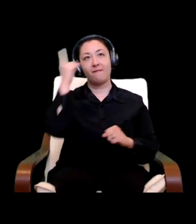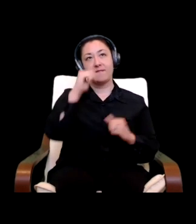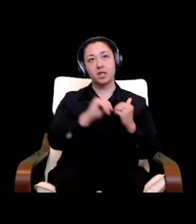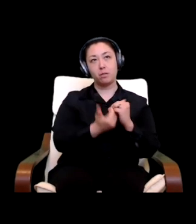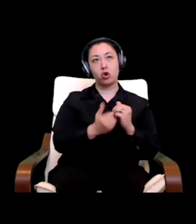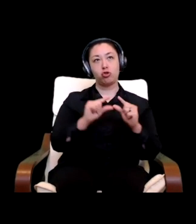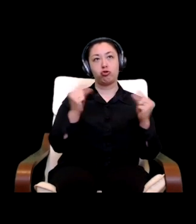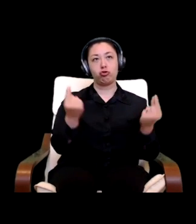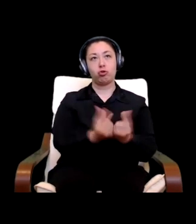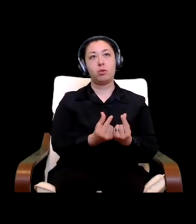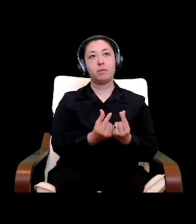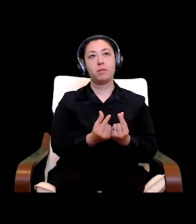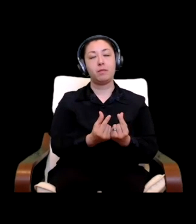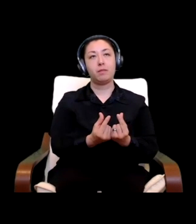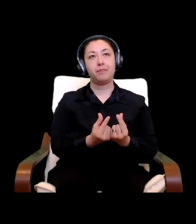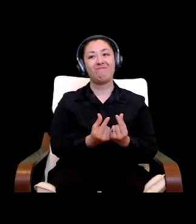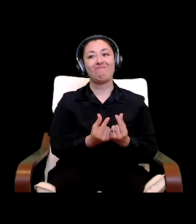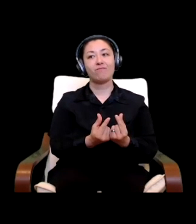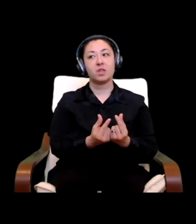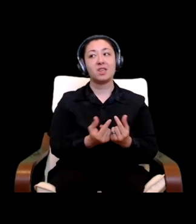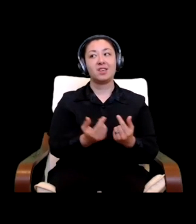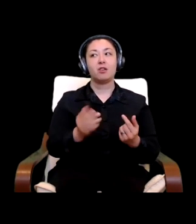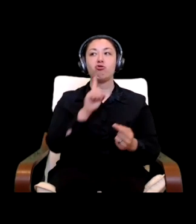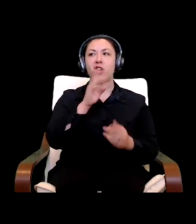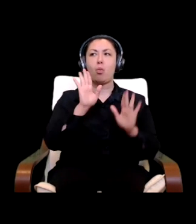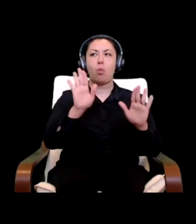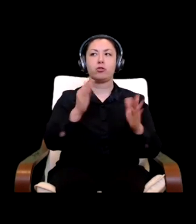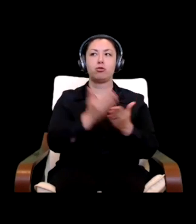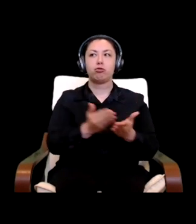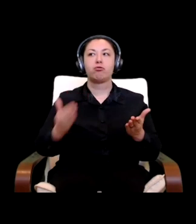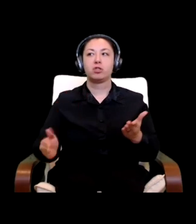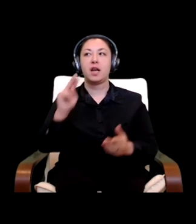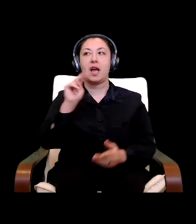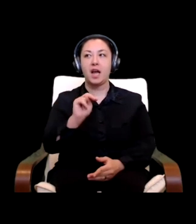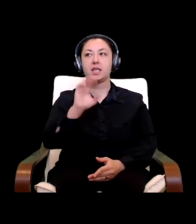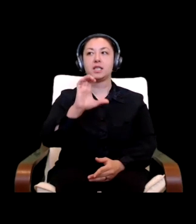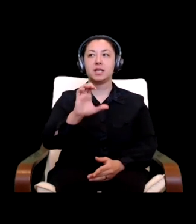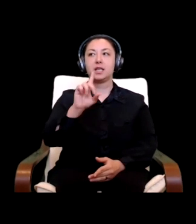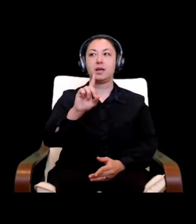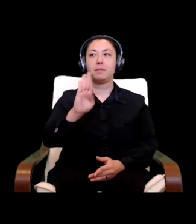There are, there are some really great resources from the National Center on deaf blindness,